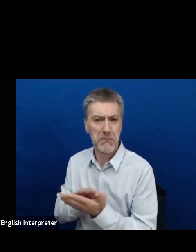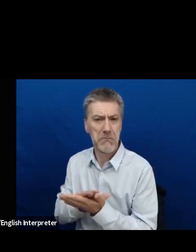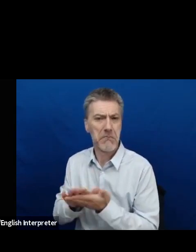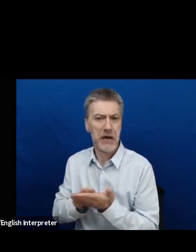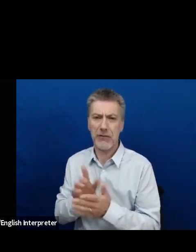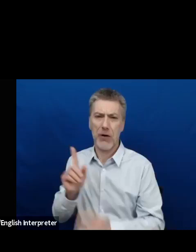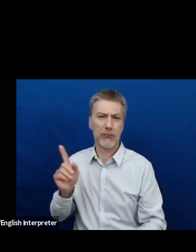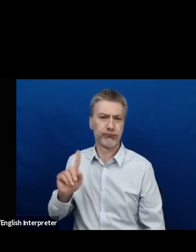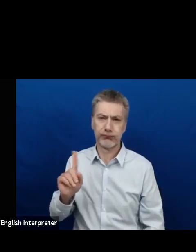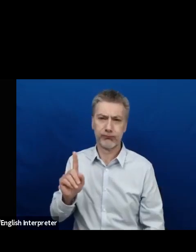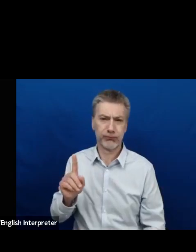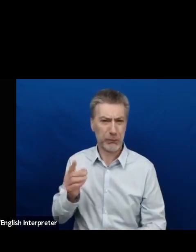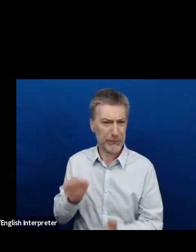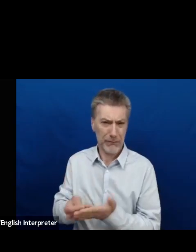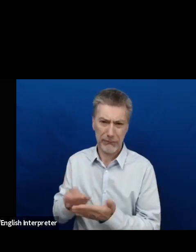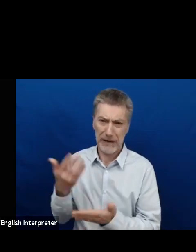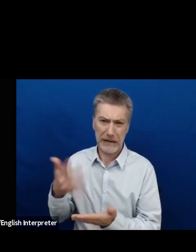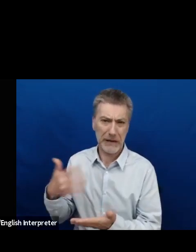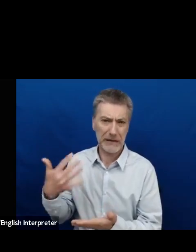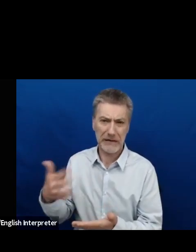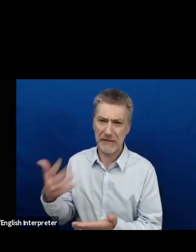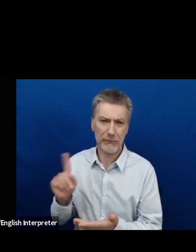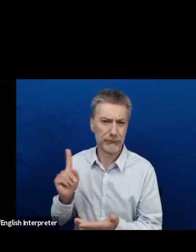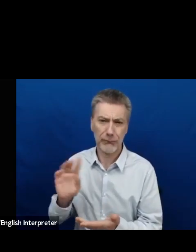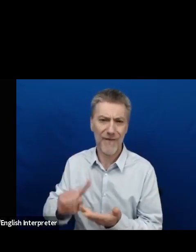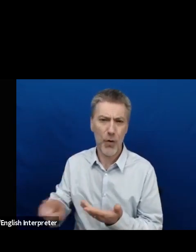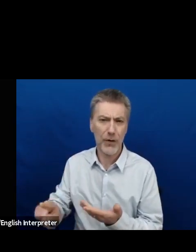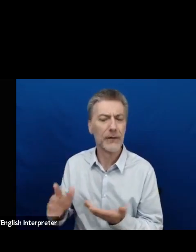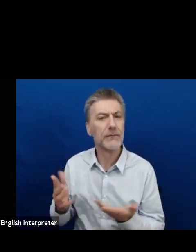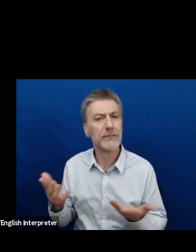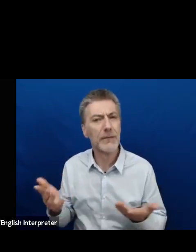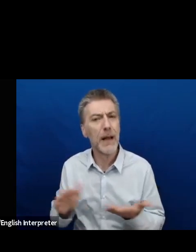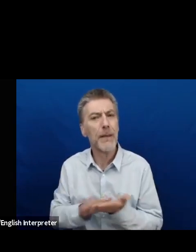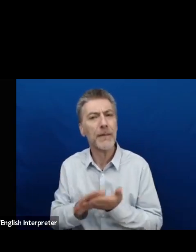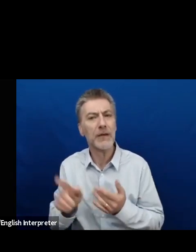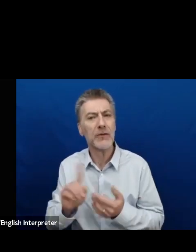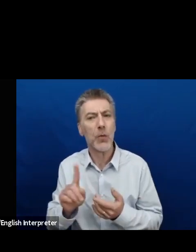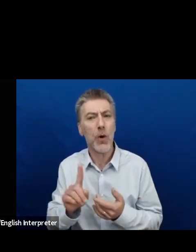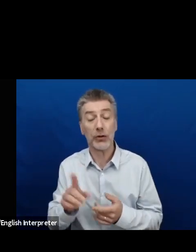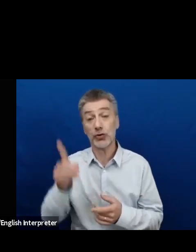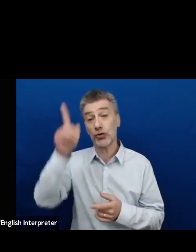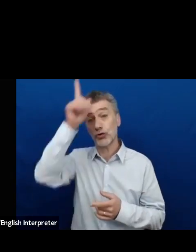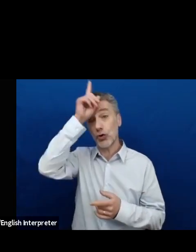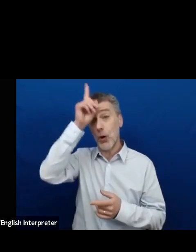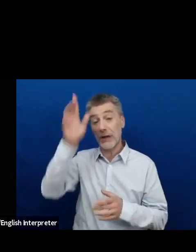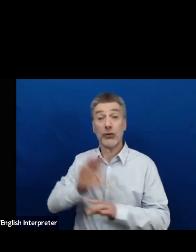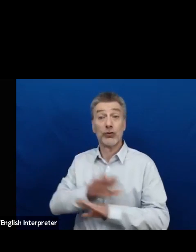inhabitants. Weber goes on to argue if unification